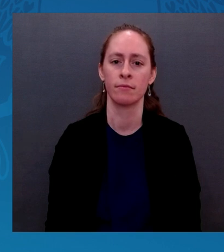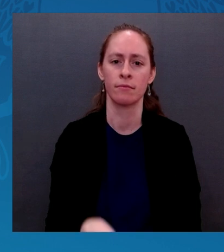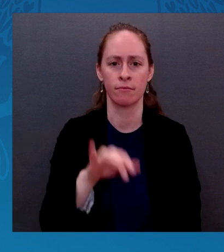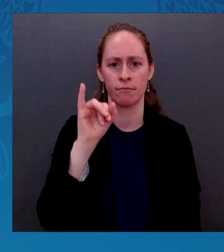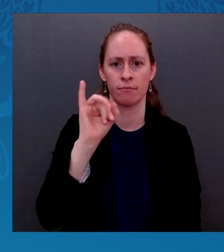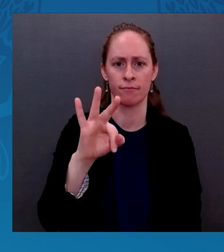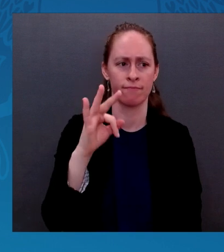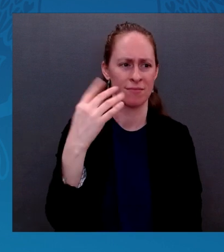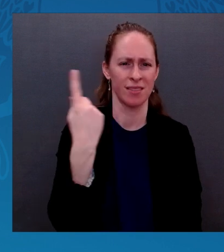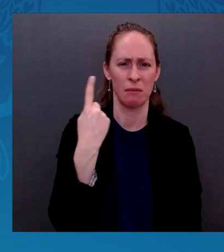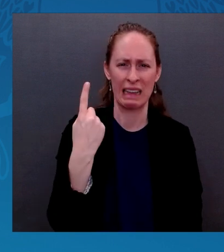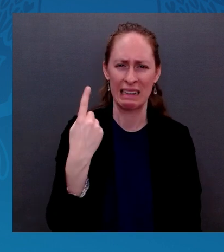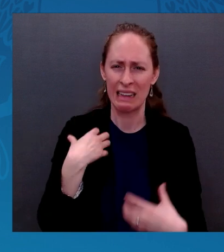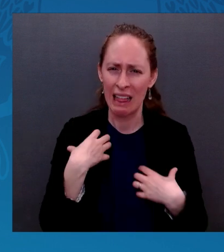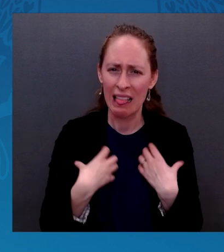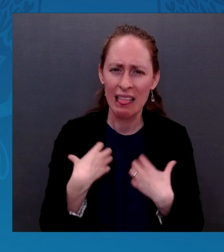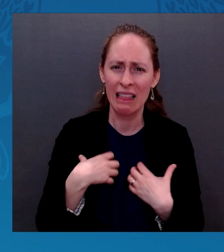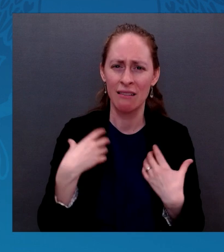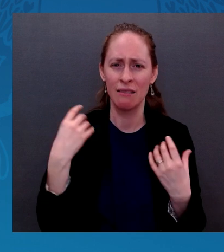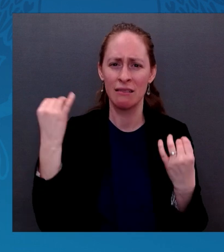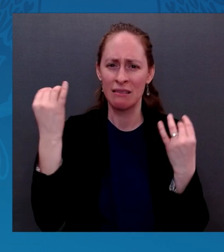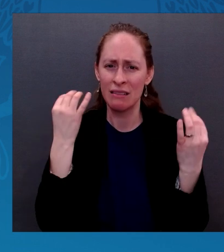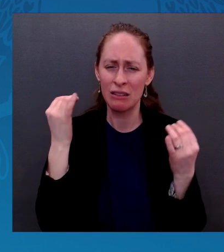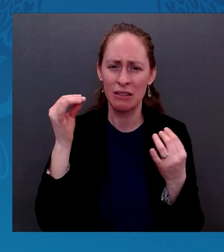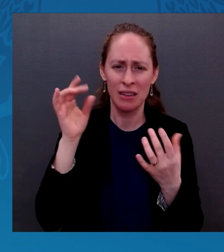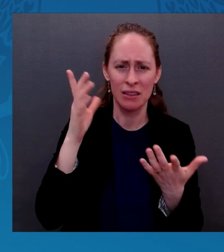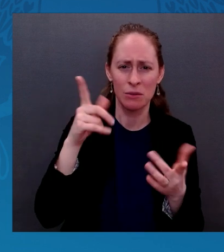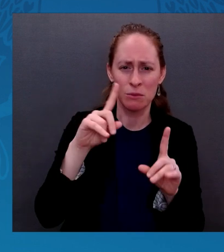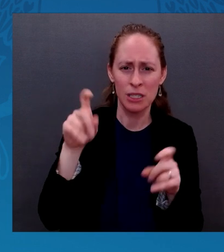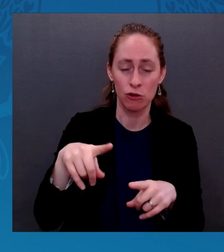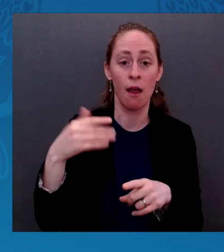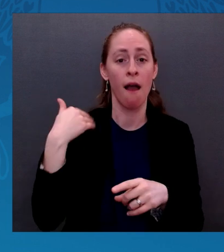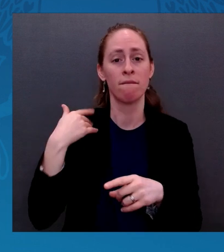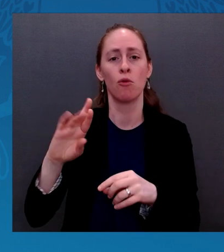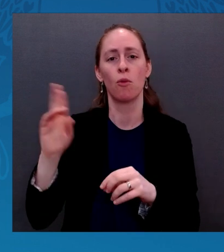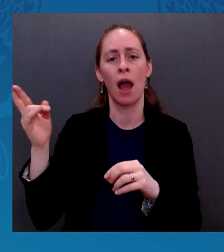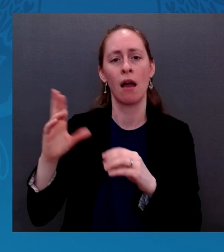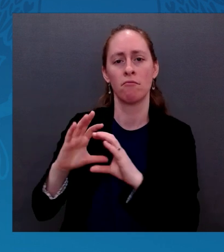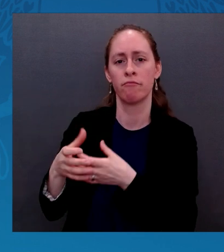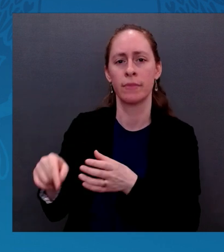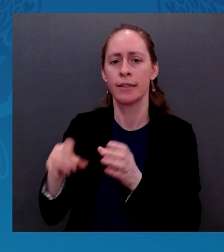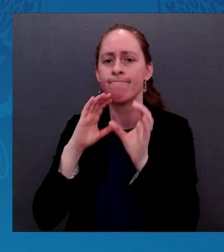And I think every day you have Facebook Live and he would address it.